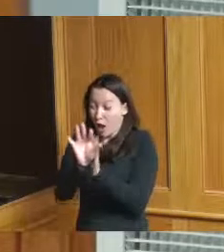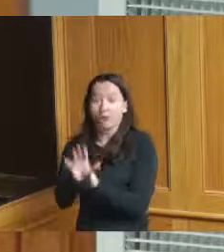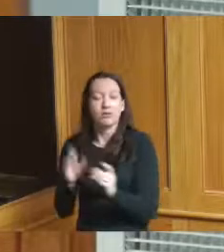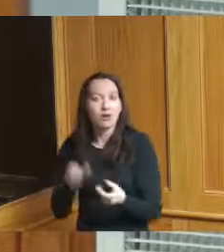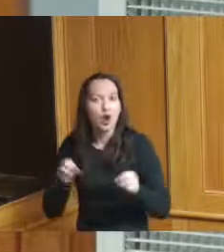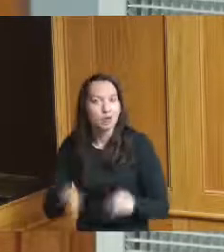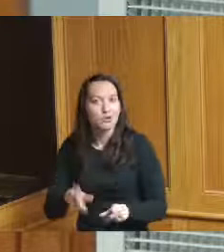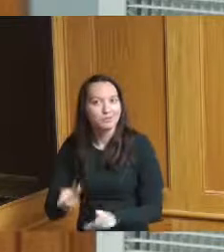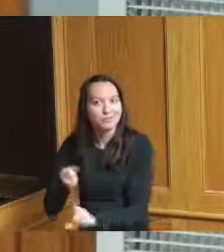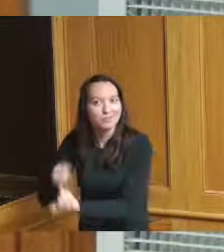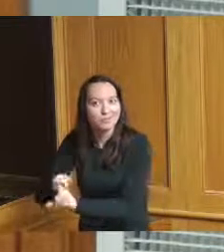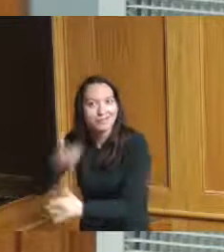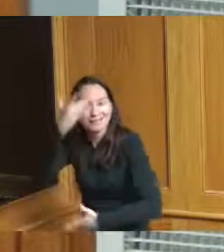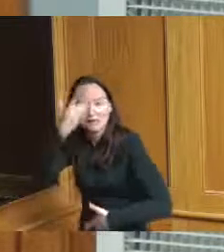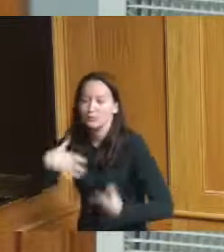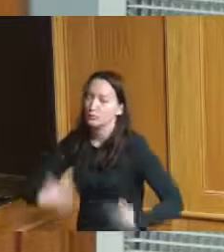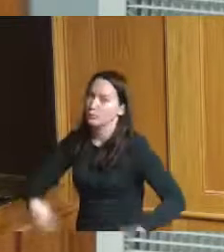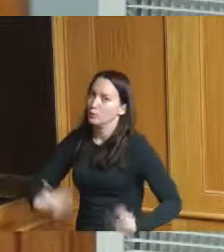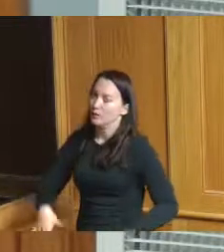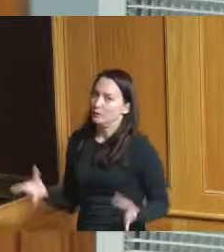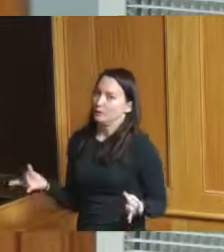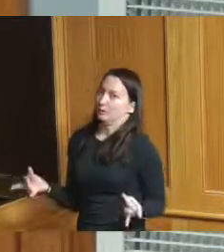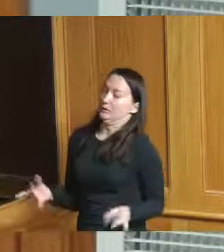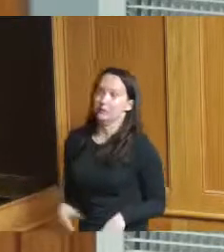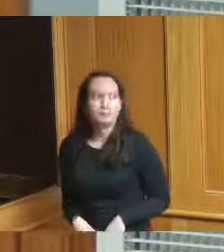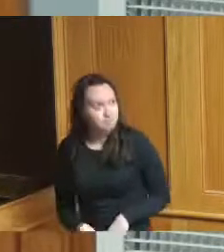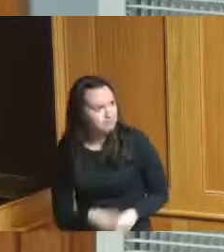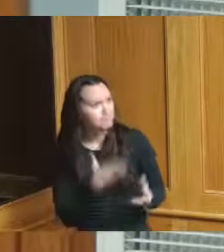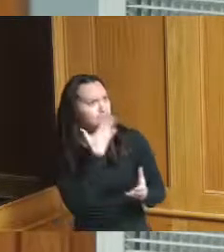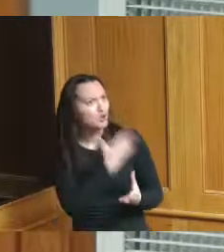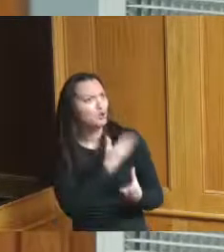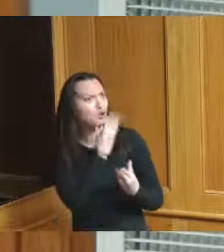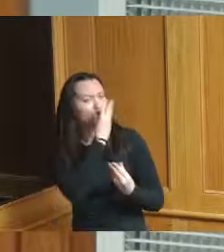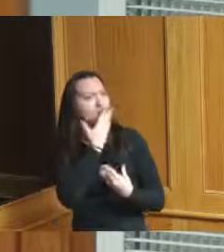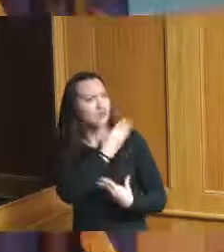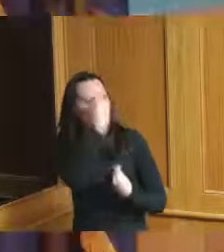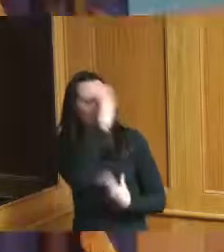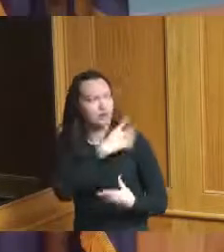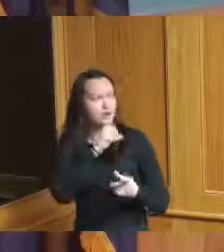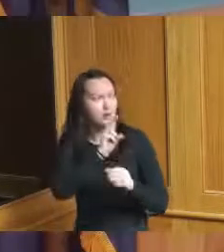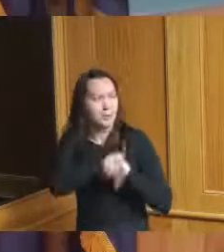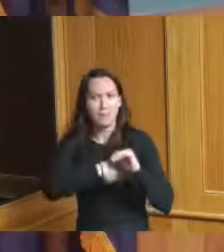high right now that's good information about the beard I didn't know anything about that